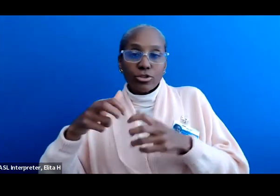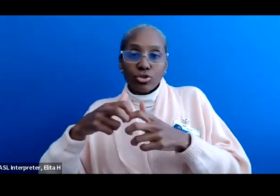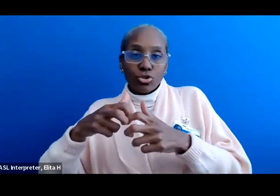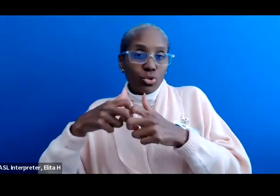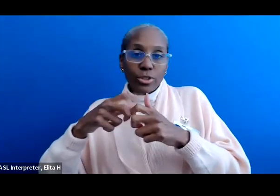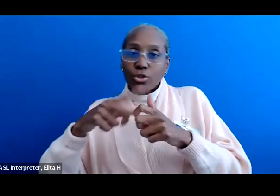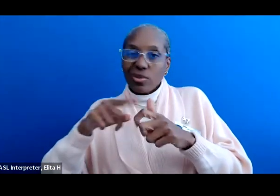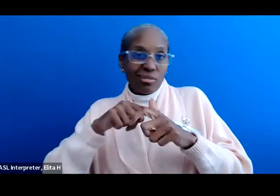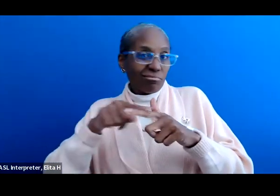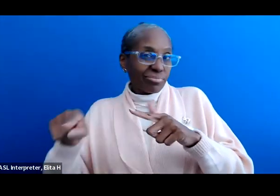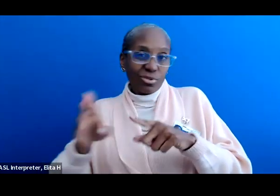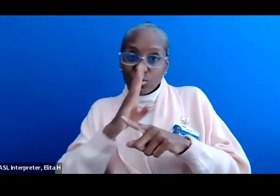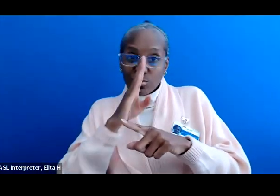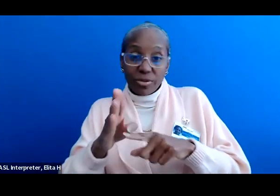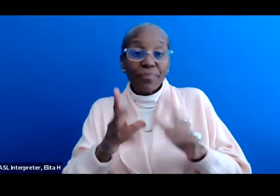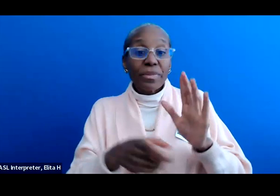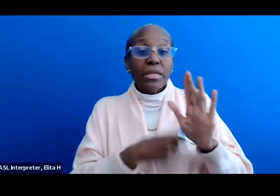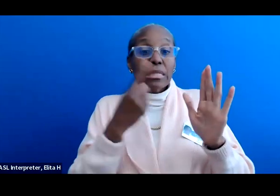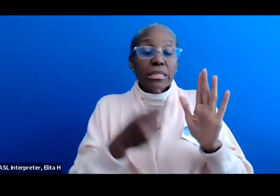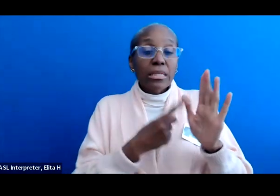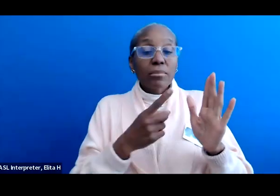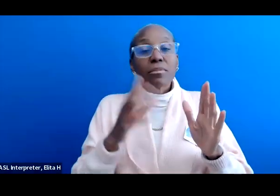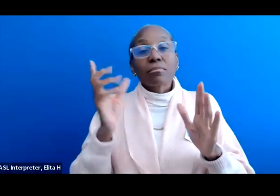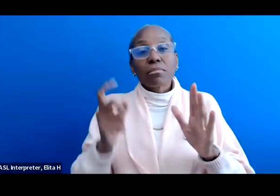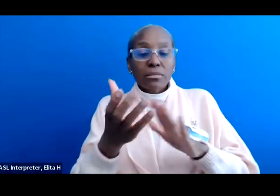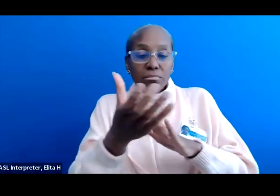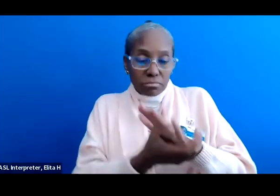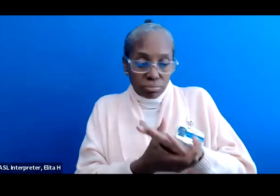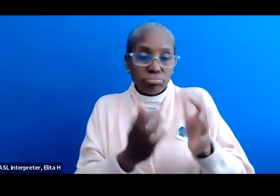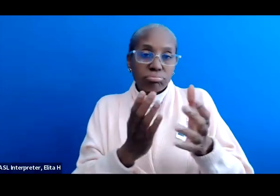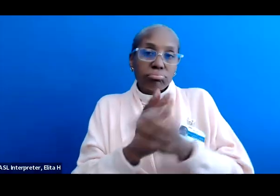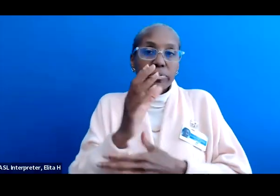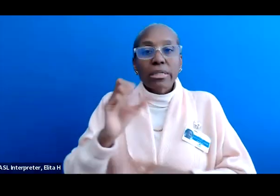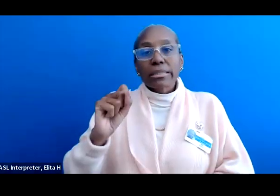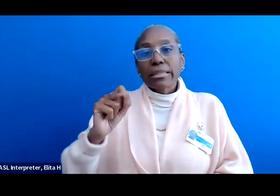Then sometimes splints have to be used to progressively take